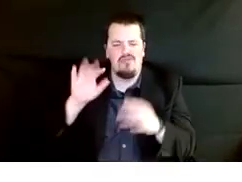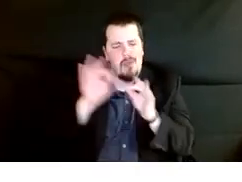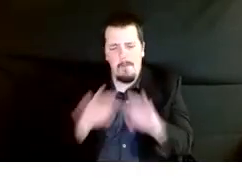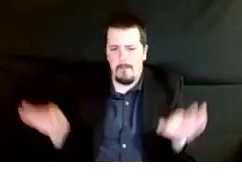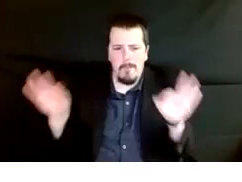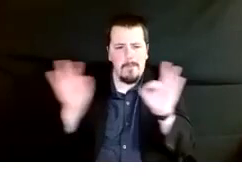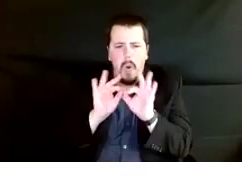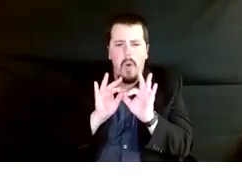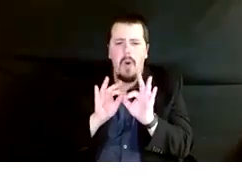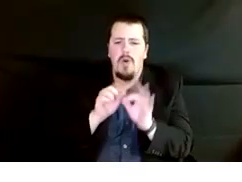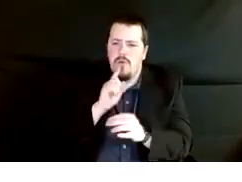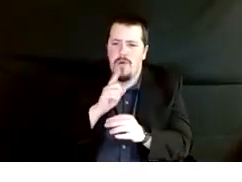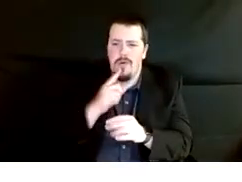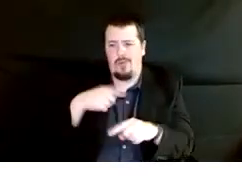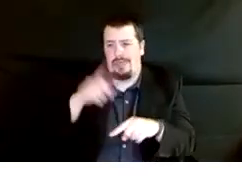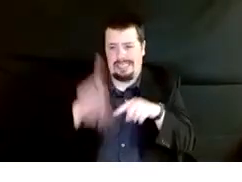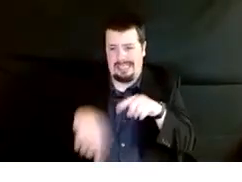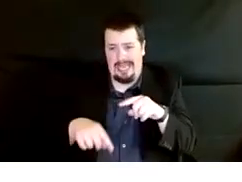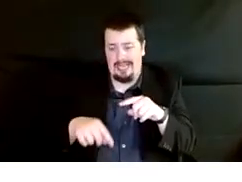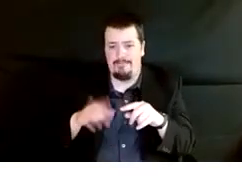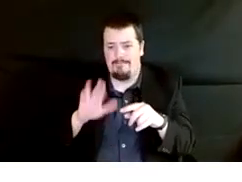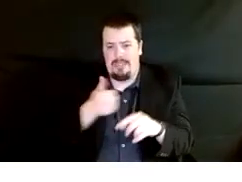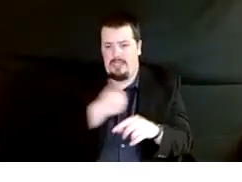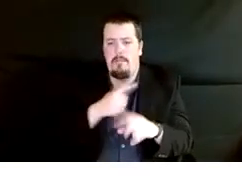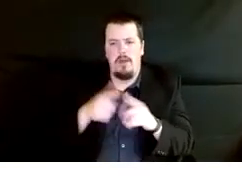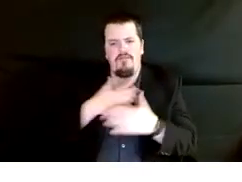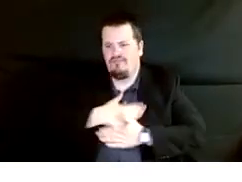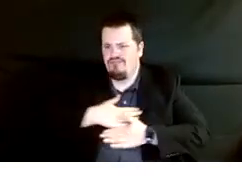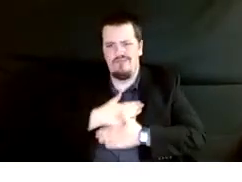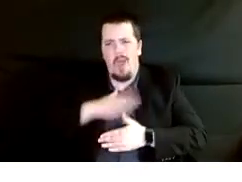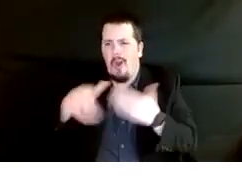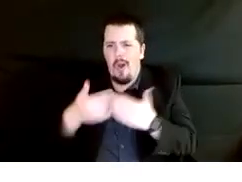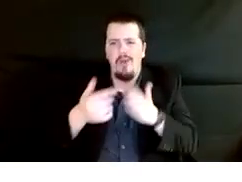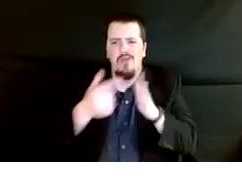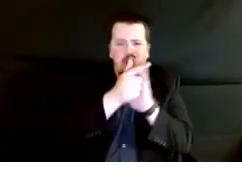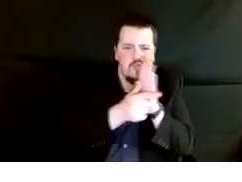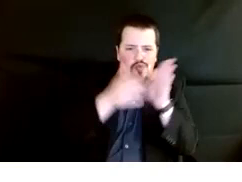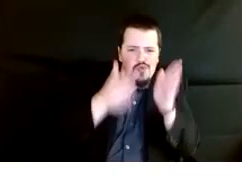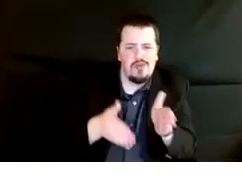and we can't um I know that we have appreciated all the attorneys at Disability Rights and at the